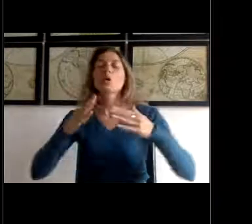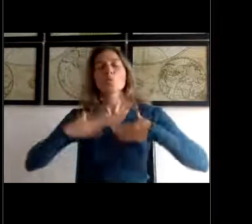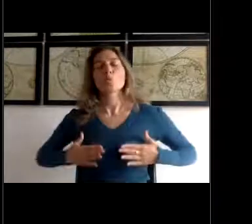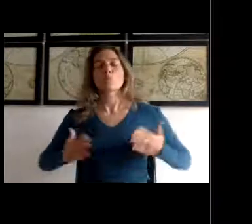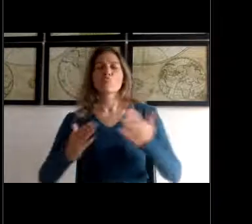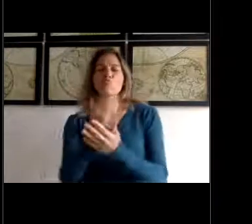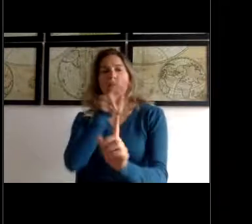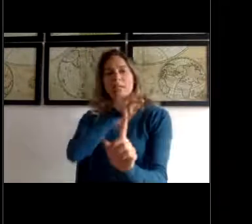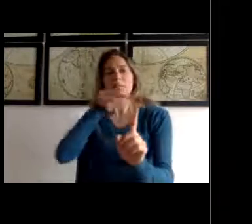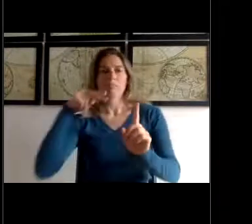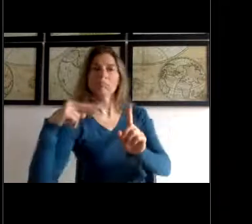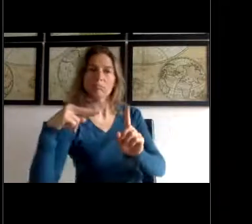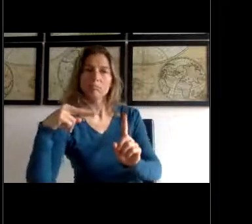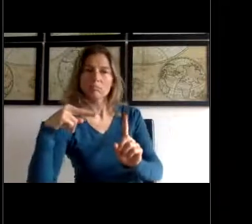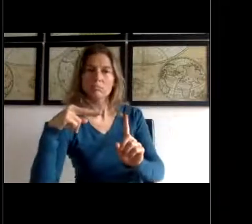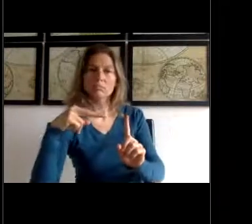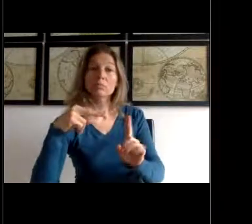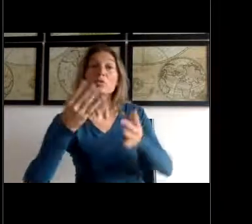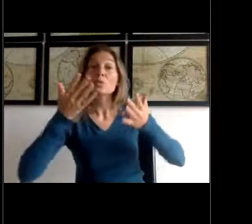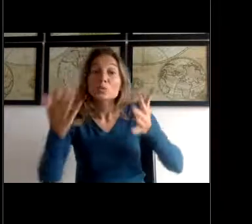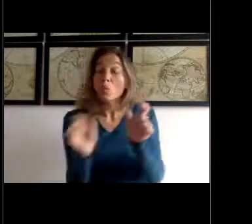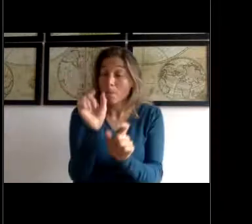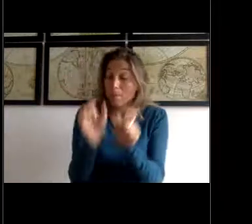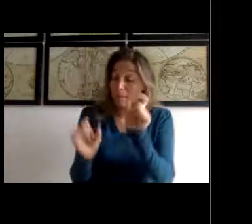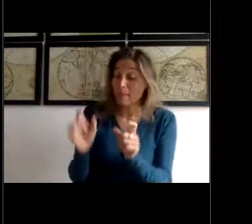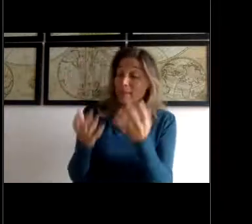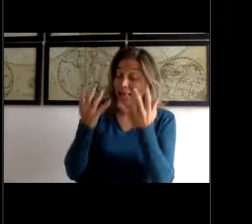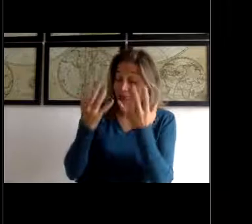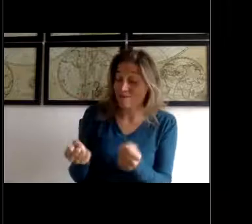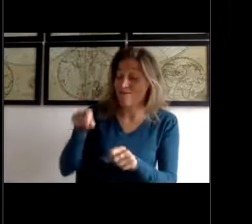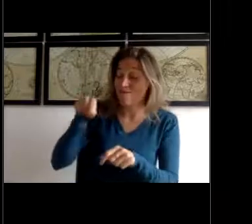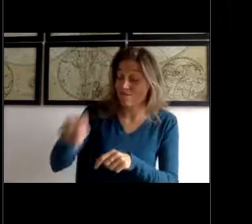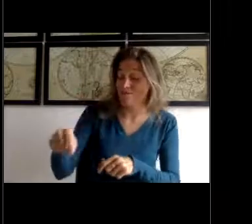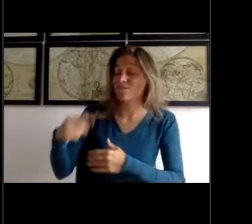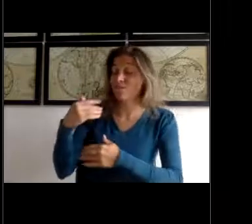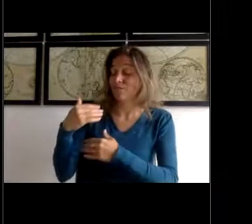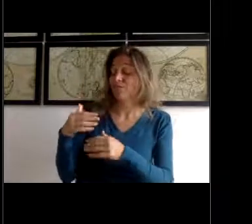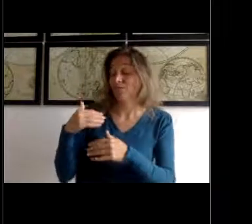the result of the interaction between persons with disabilities